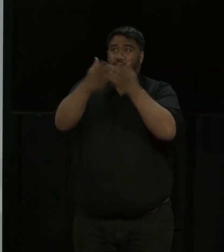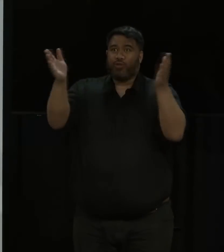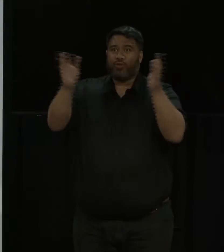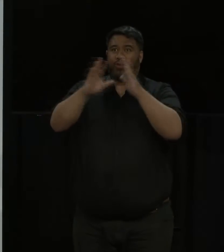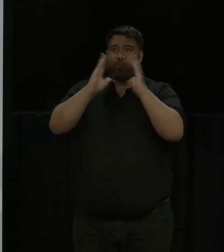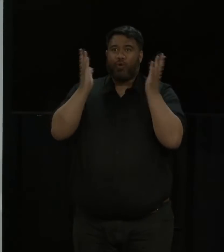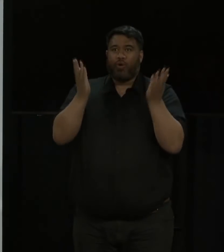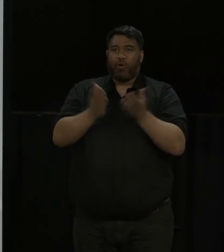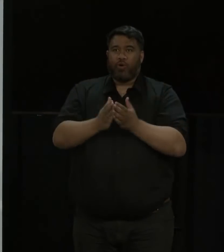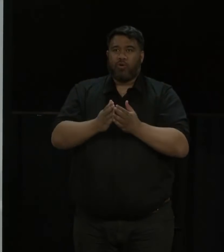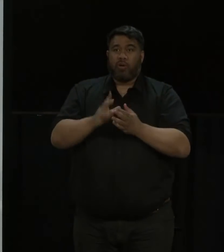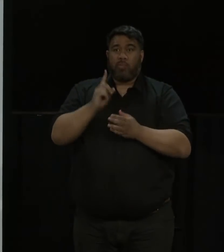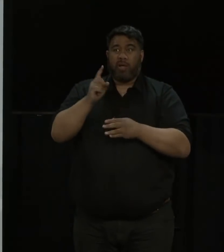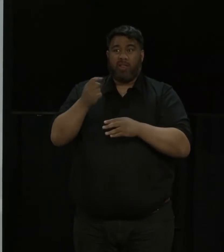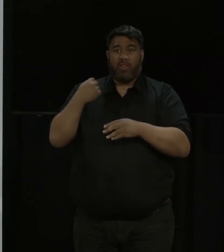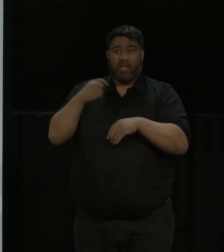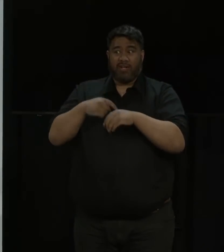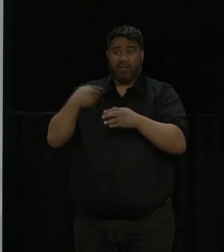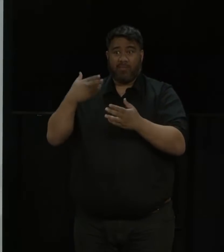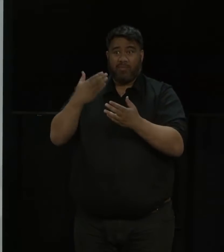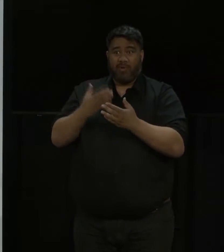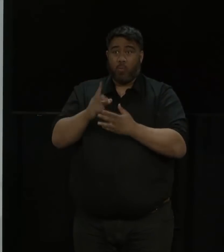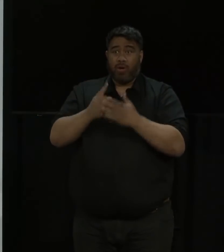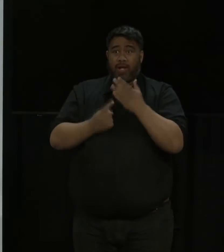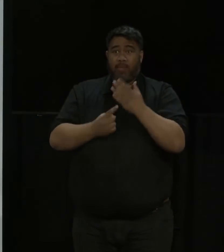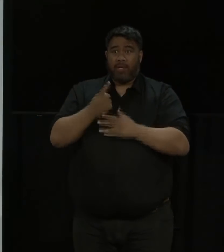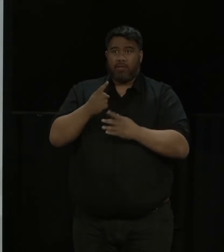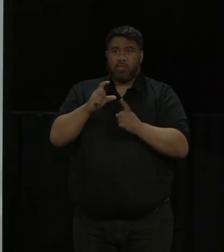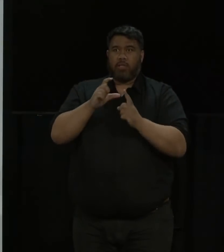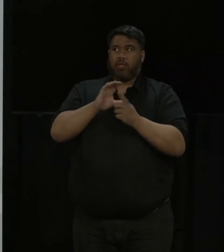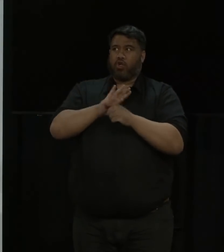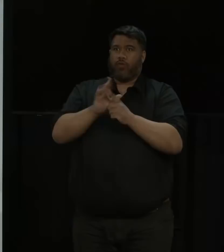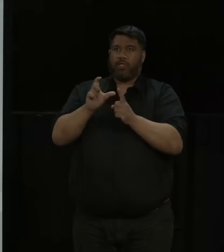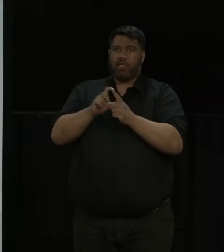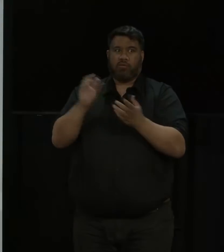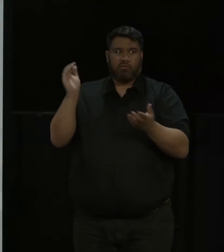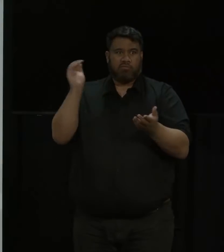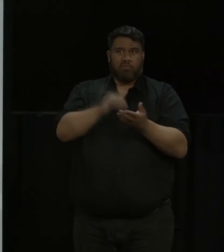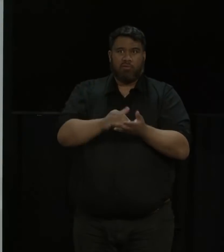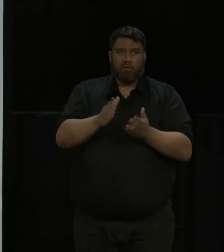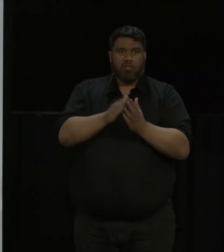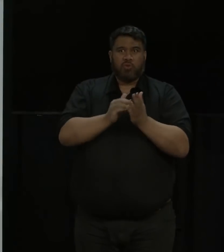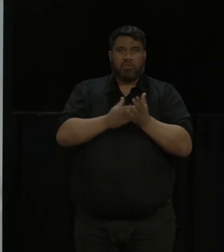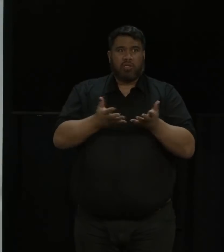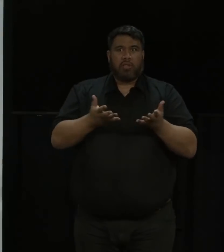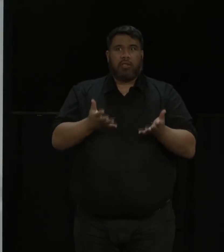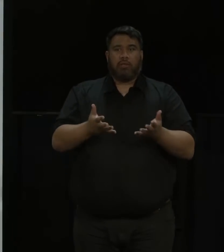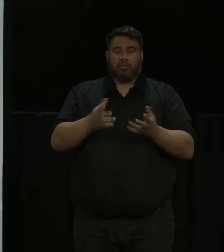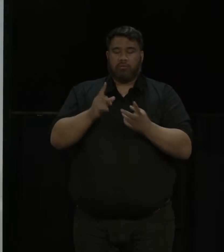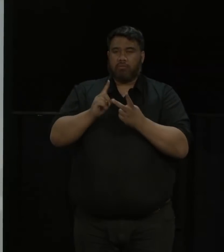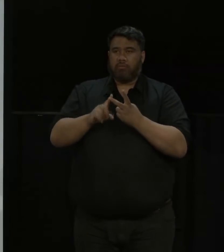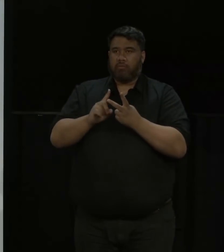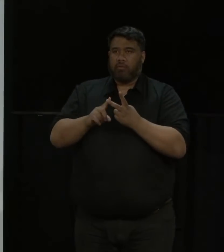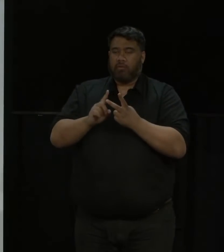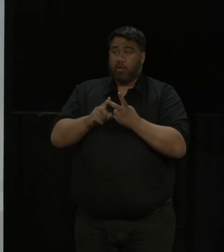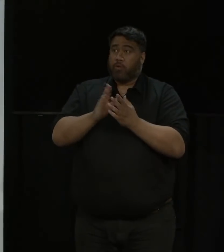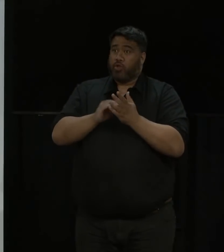New Zealand with the rest of the world and a lot has happened since then. Delta arrived. We have become one of the most